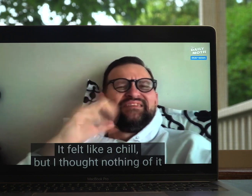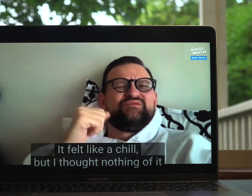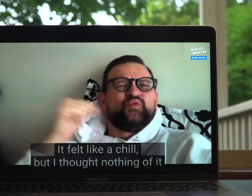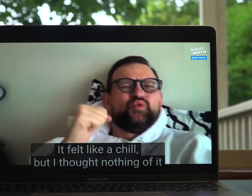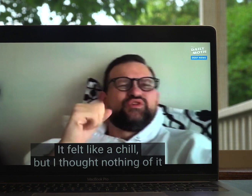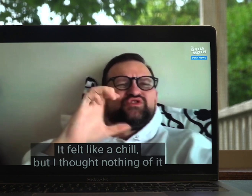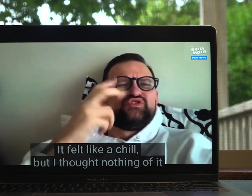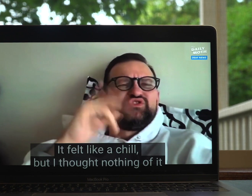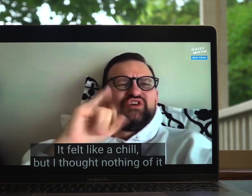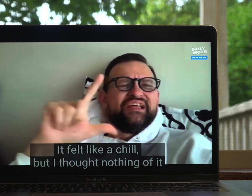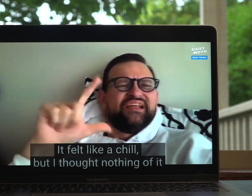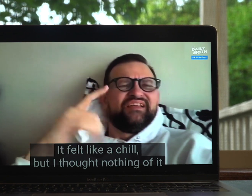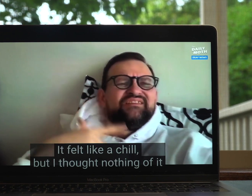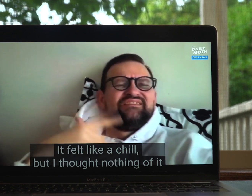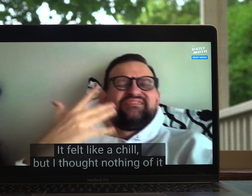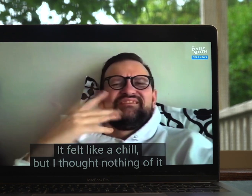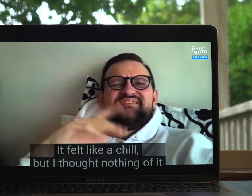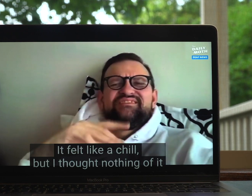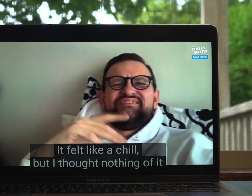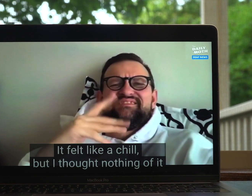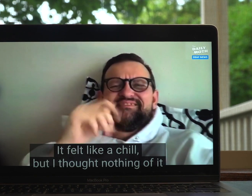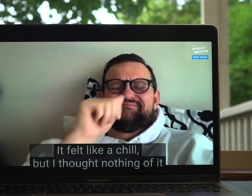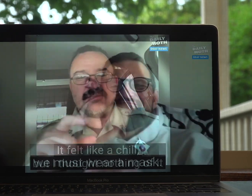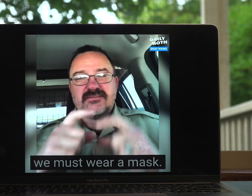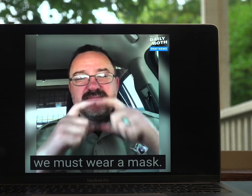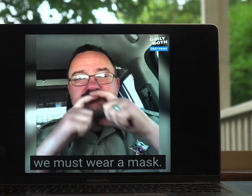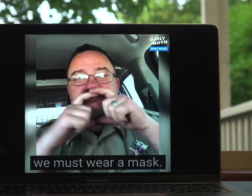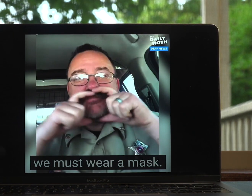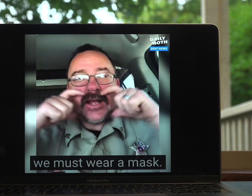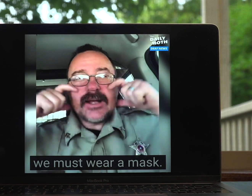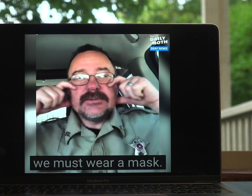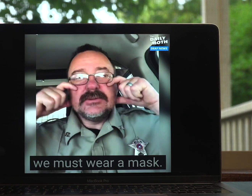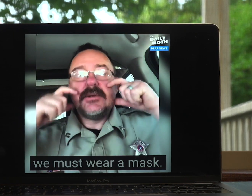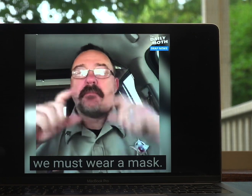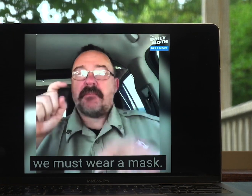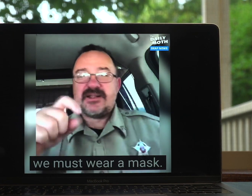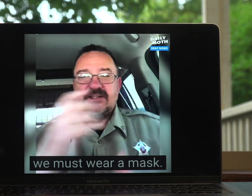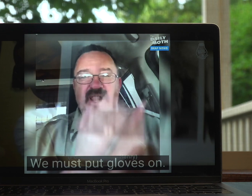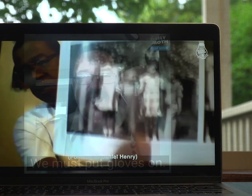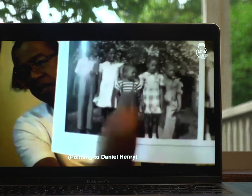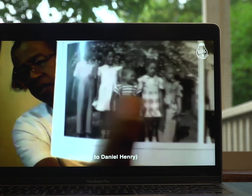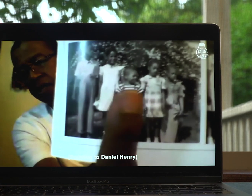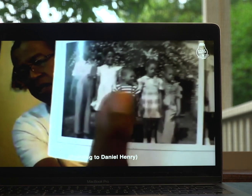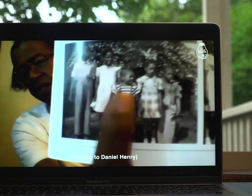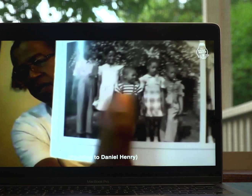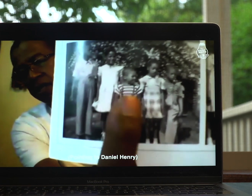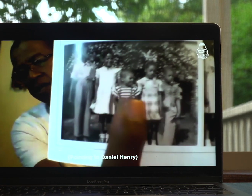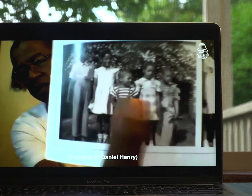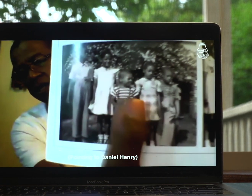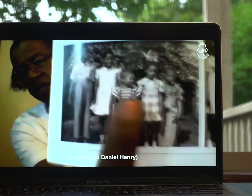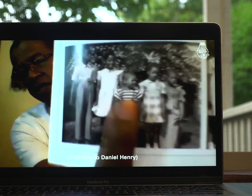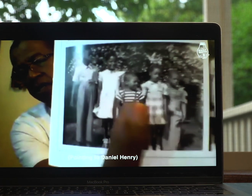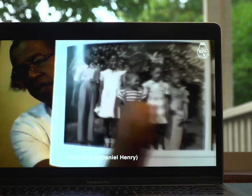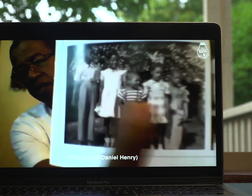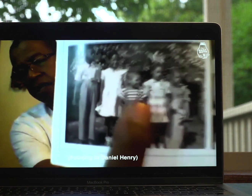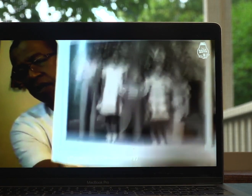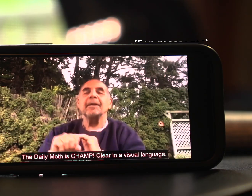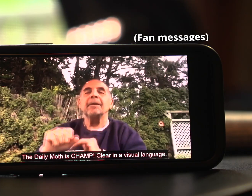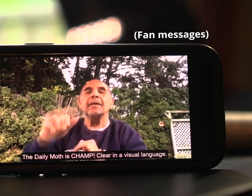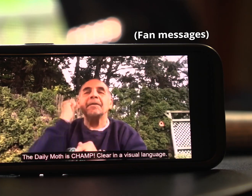The Daily Moth has covered issues facing deaf patients, deaf first responders, as well as deaf victims of police violence.